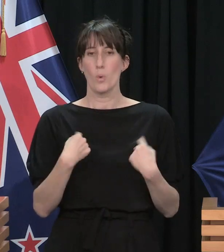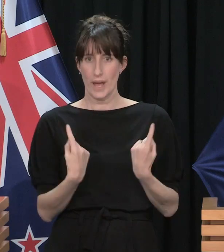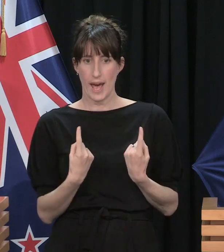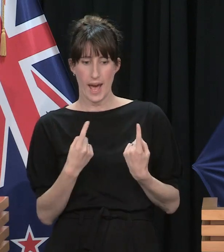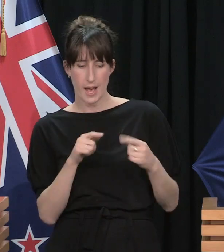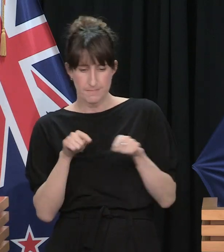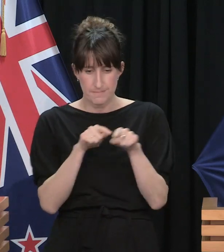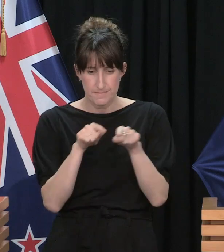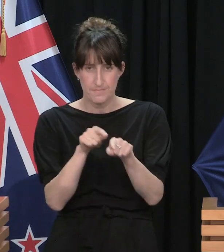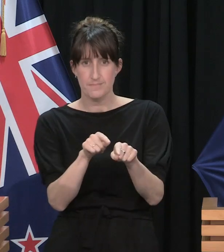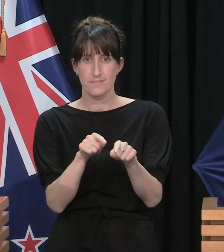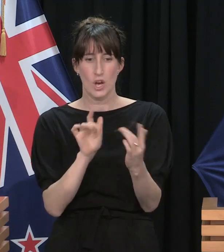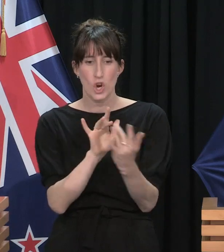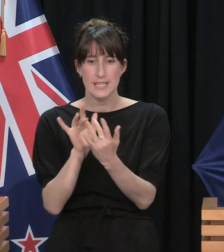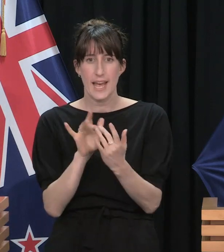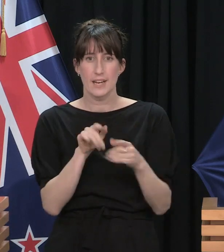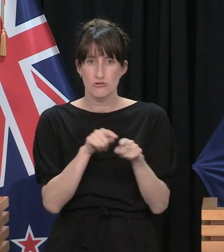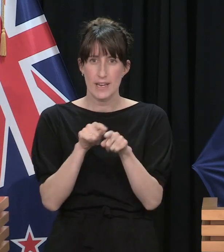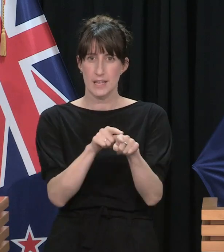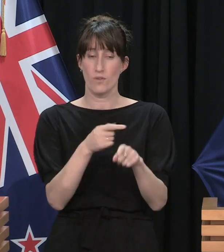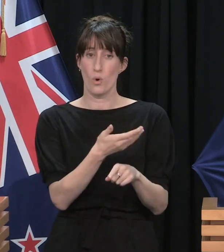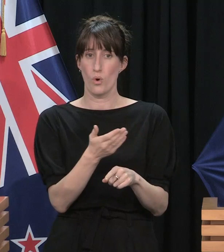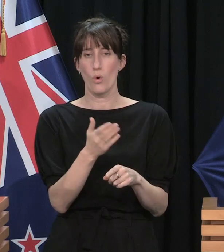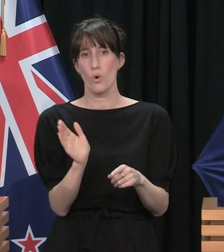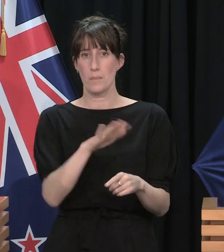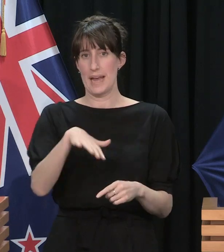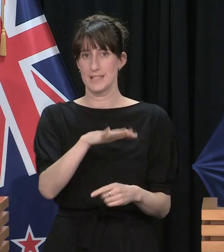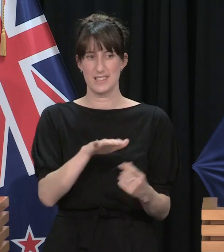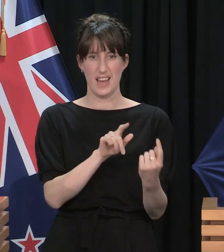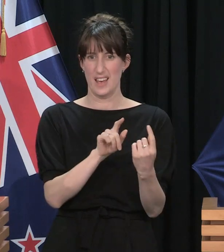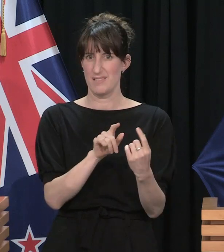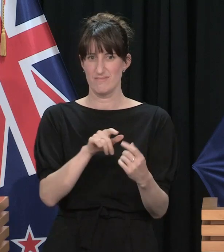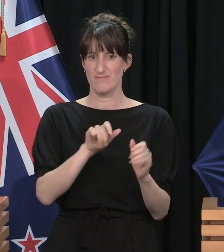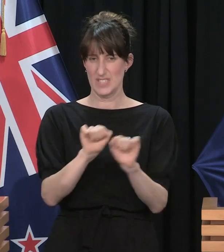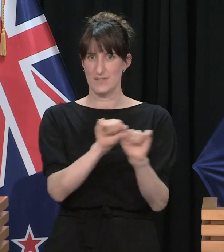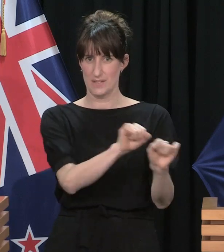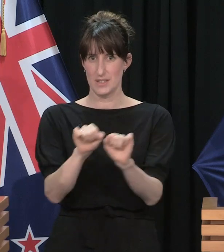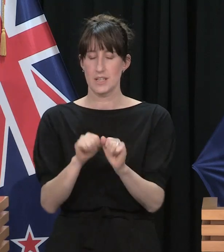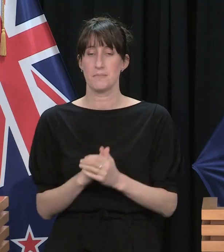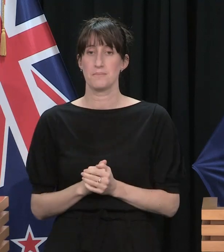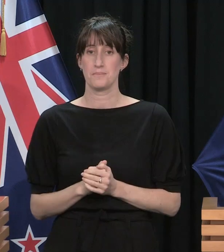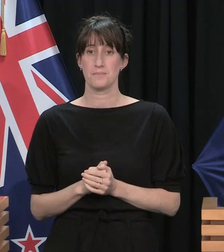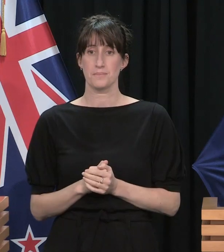over the few weeks before they left - we are doing further contact-tracing and, where